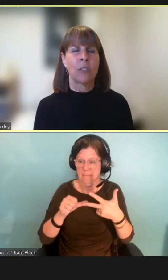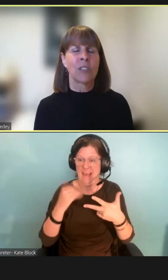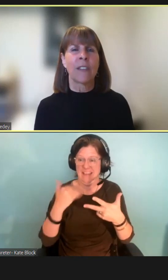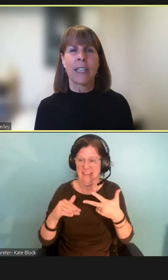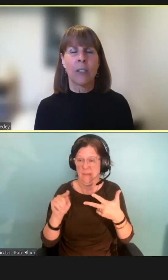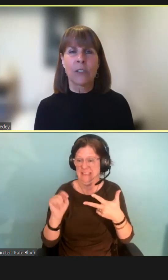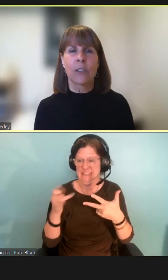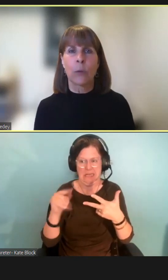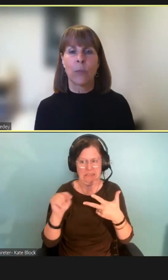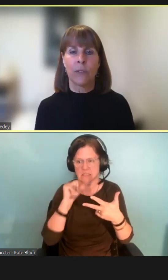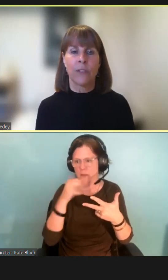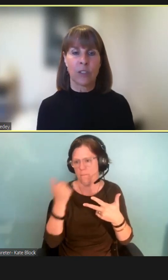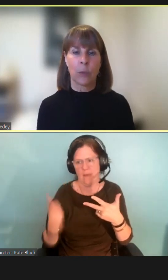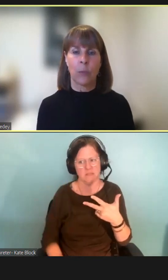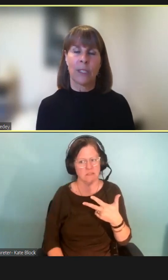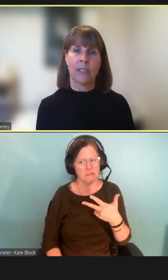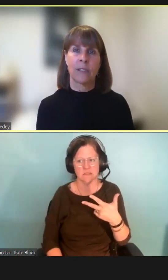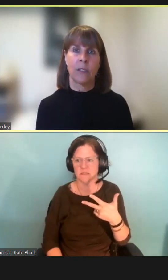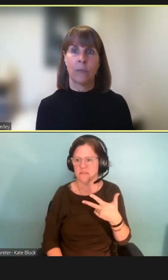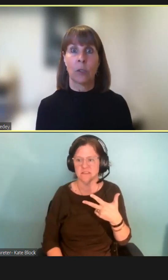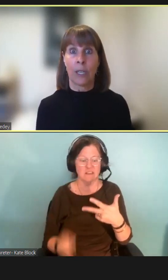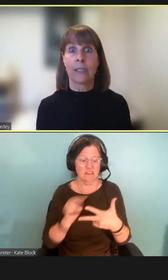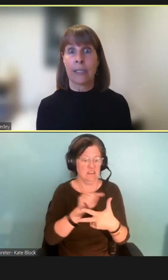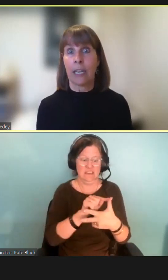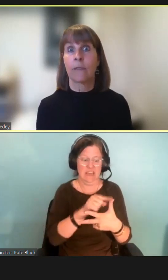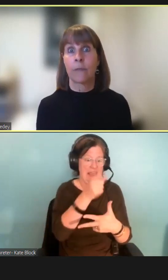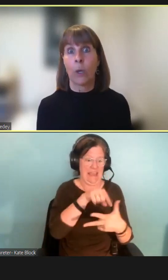nothing else that would be feasible because you're likely to have quite a